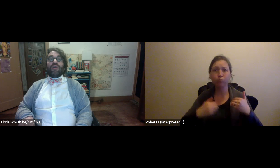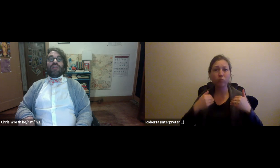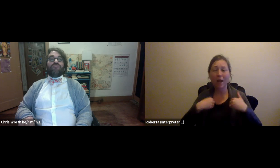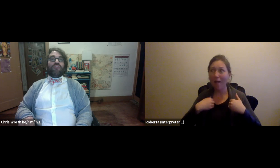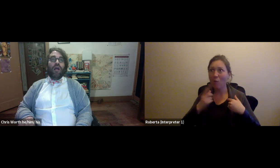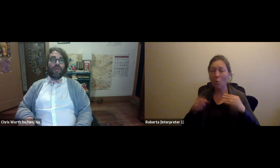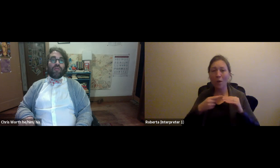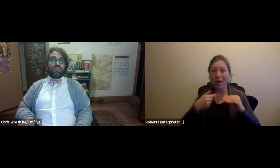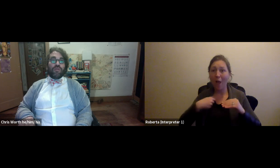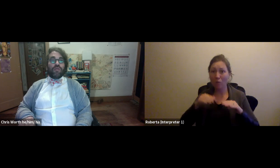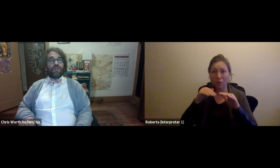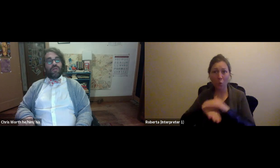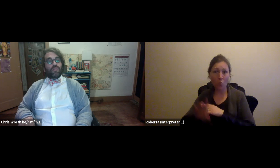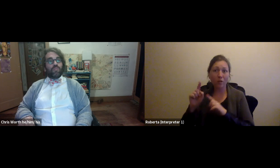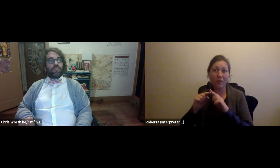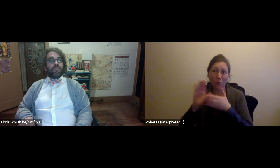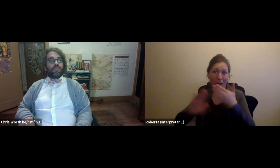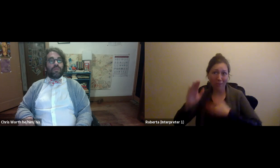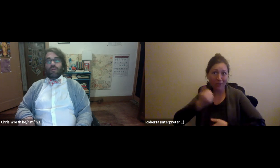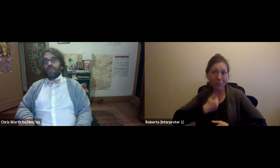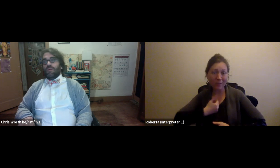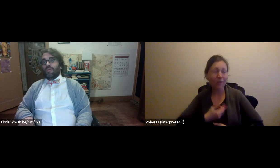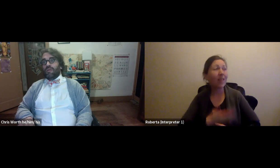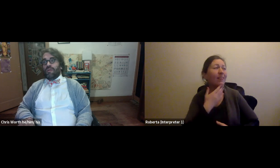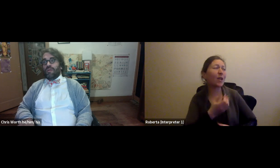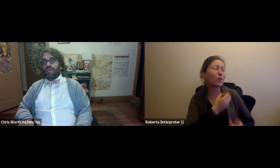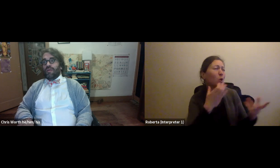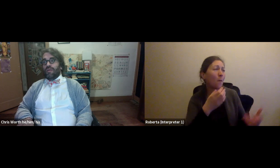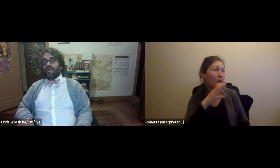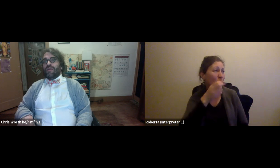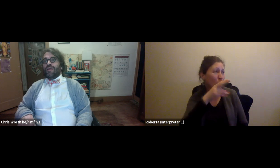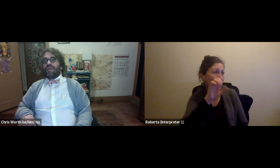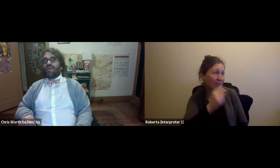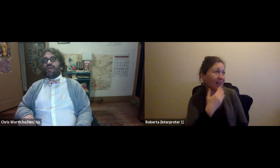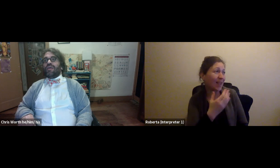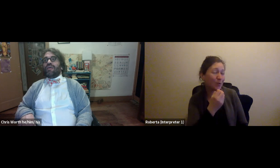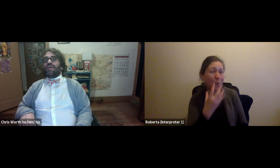into college. >> KATIE It means a lot to hear you say that, thank you Chris so much. >>SPEAKER